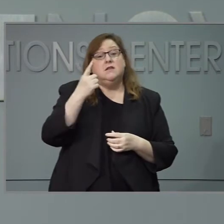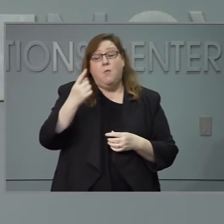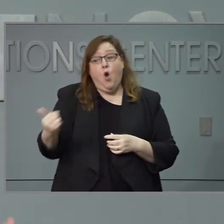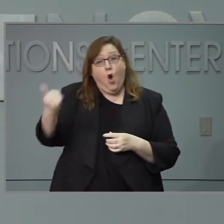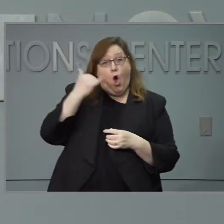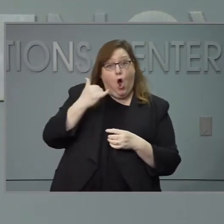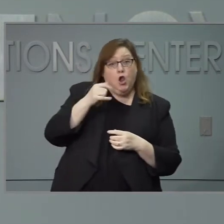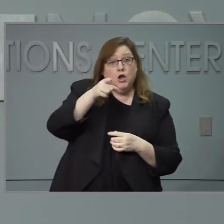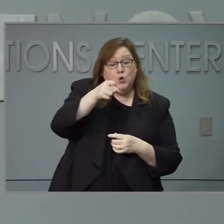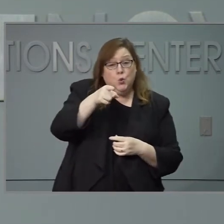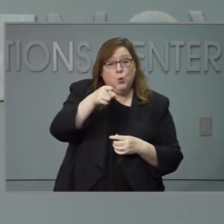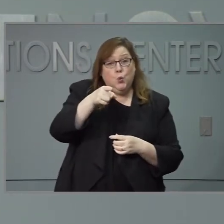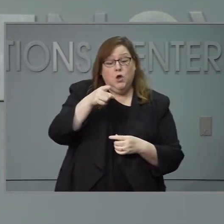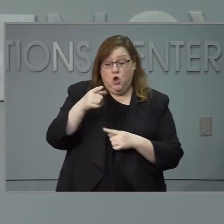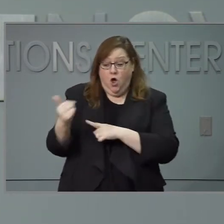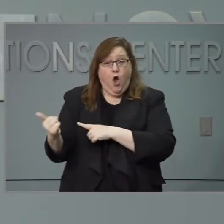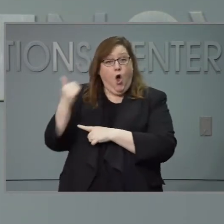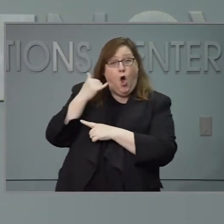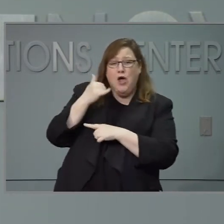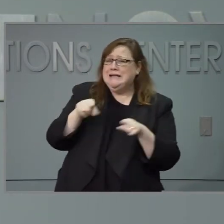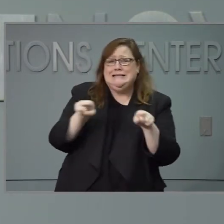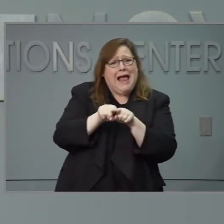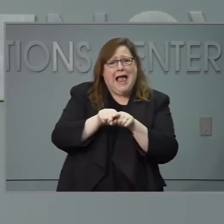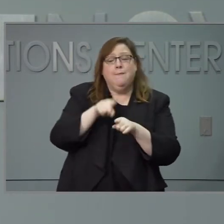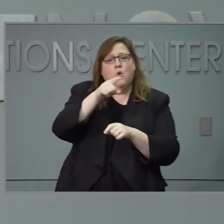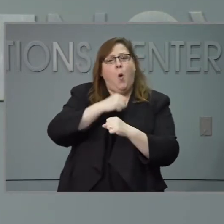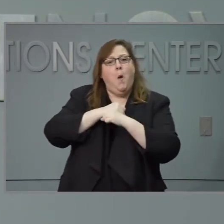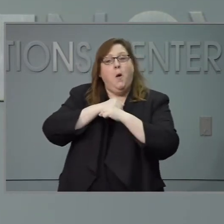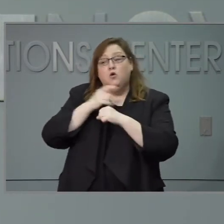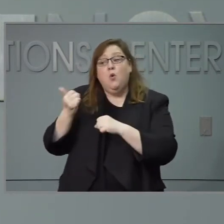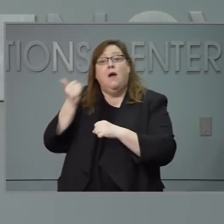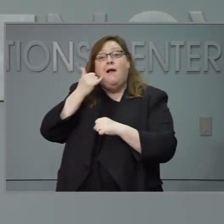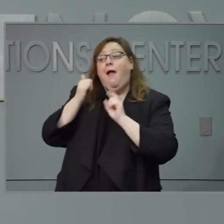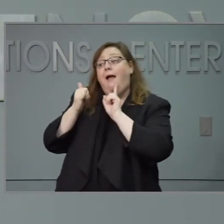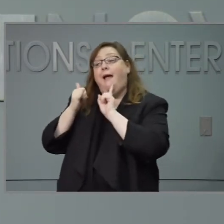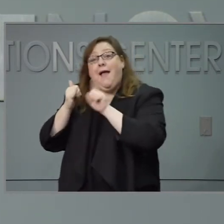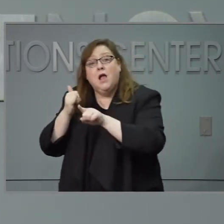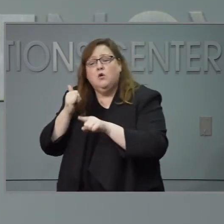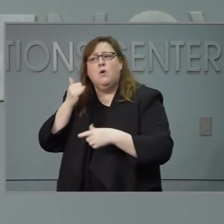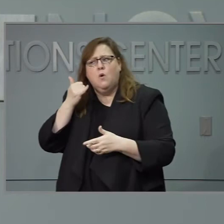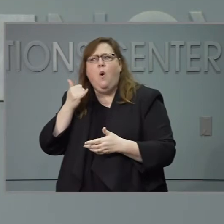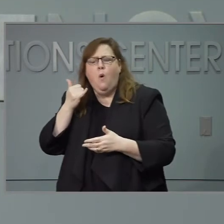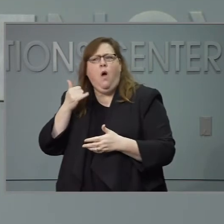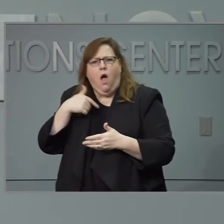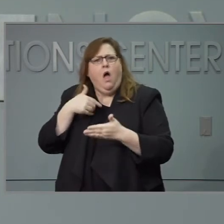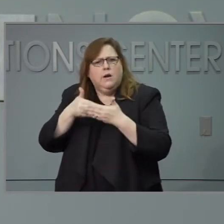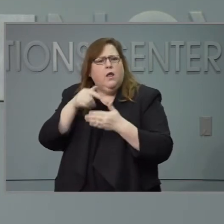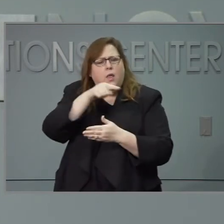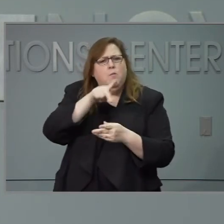QUÉ TAL QUE LOS MAESTROS ESTÉN LIMP LIMPIANDO